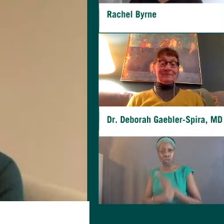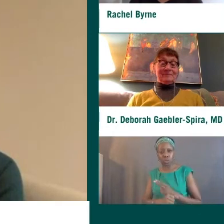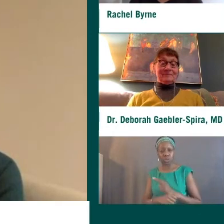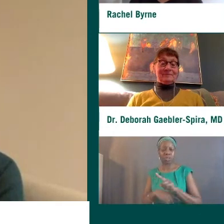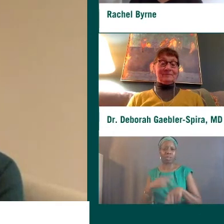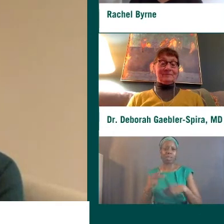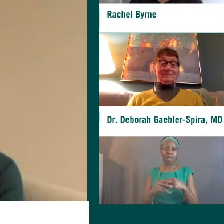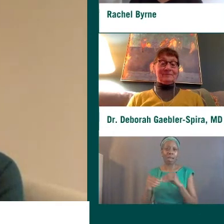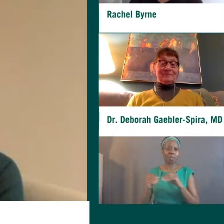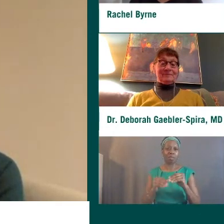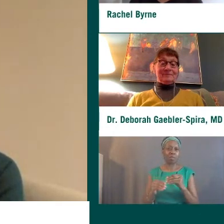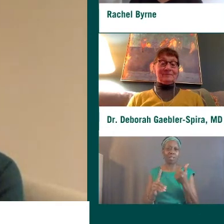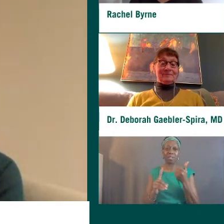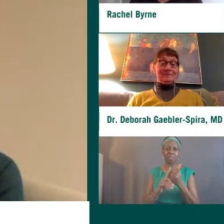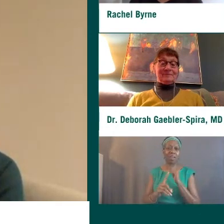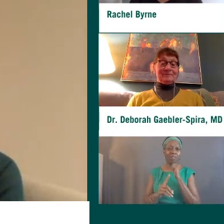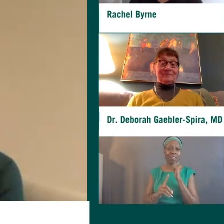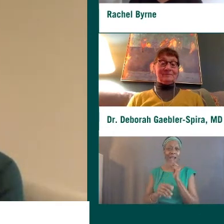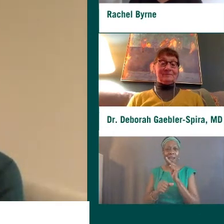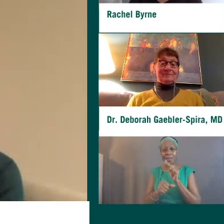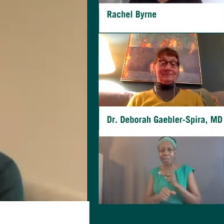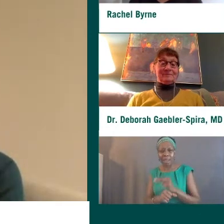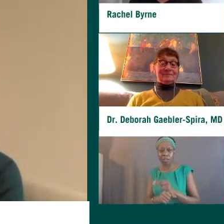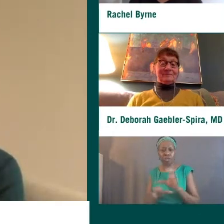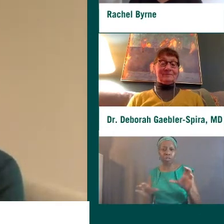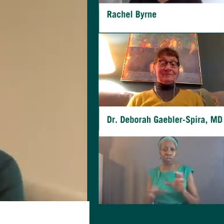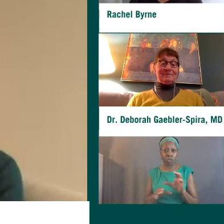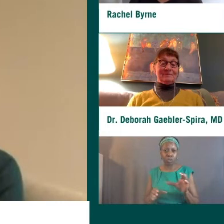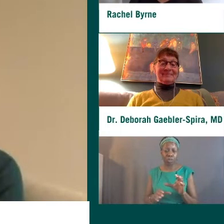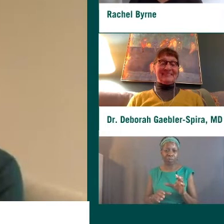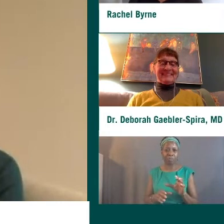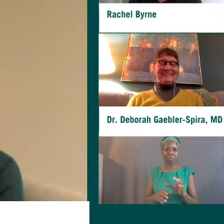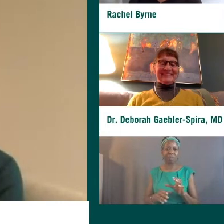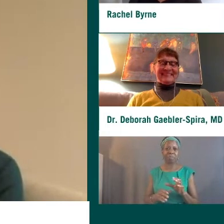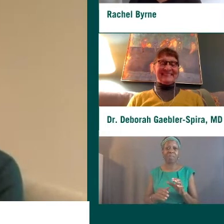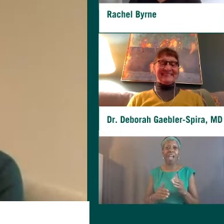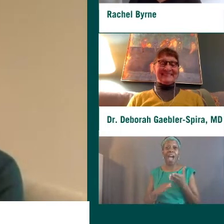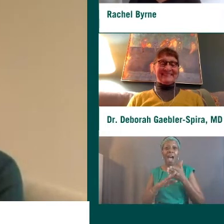Aside from being daddy Uber, in-house tutor.